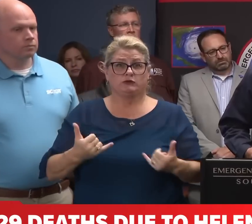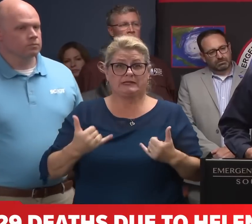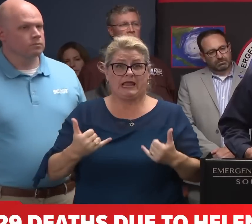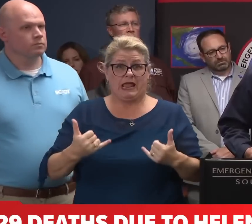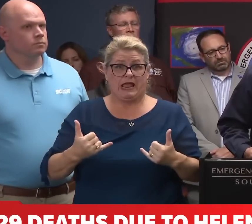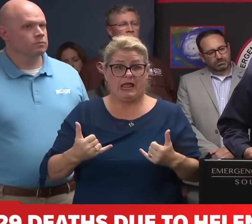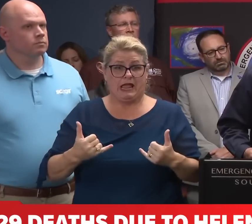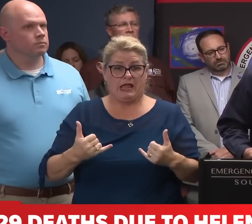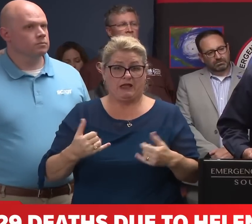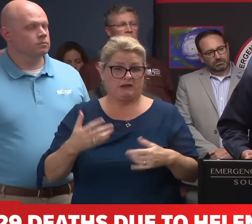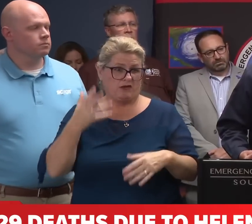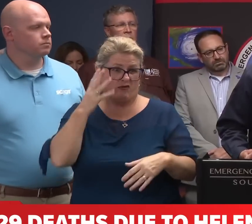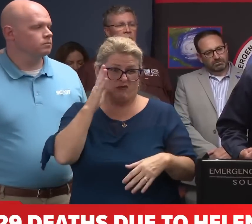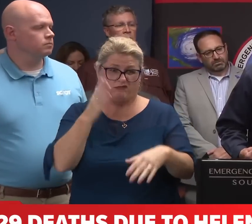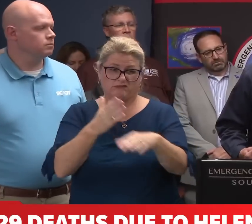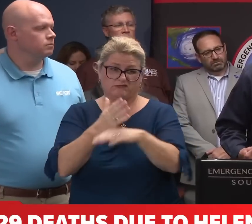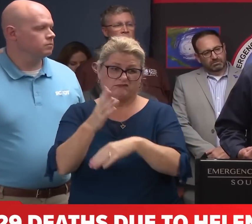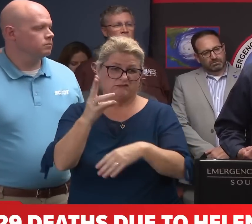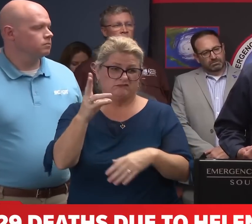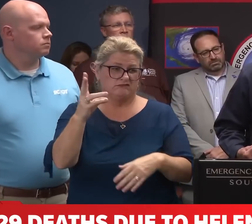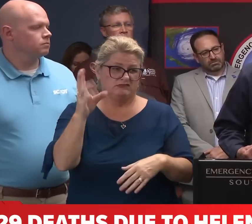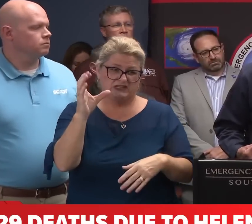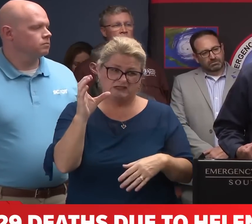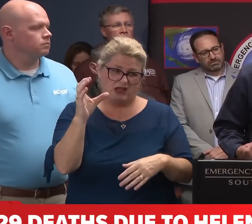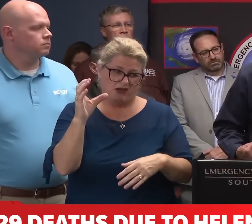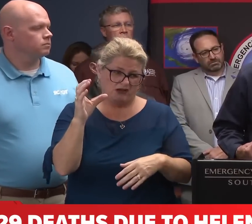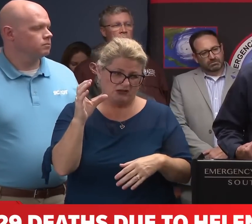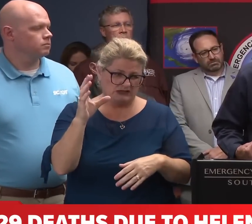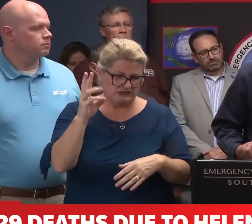uh well up to 670